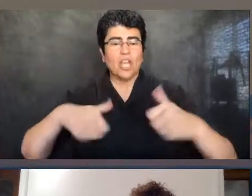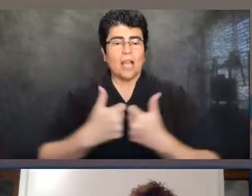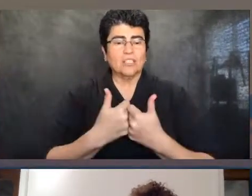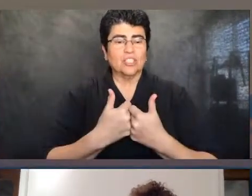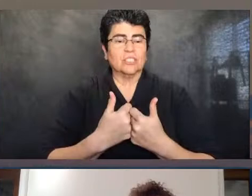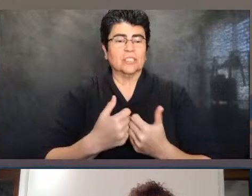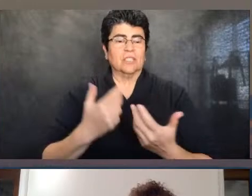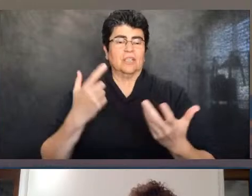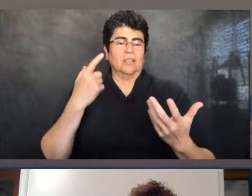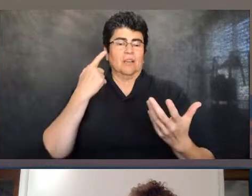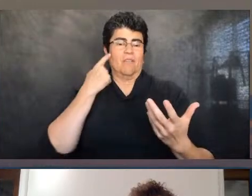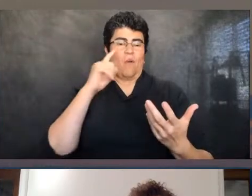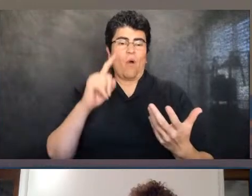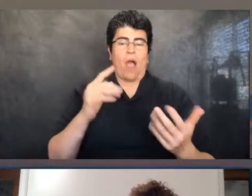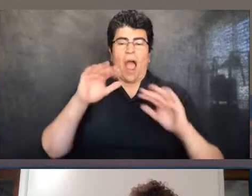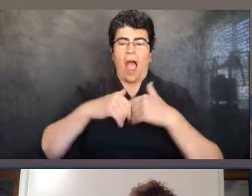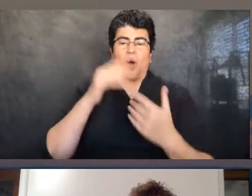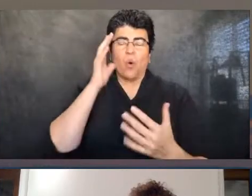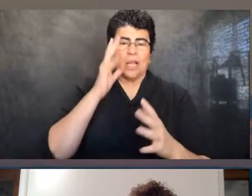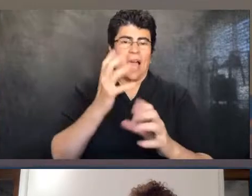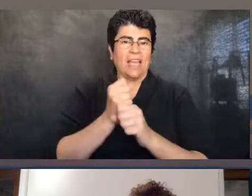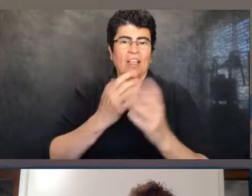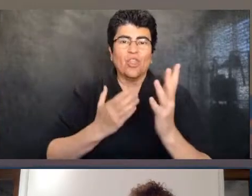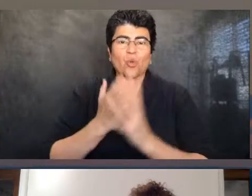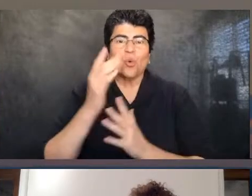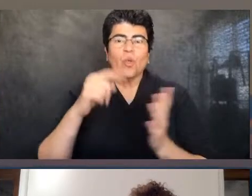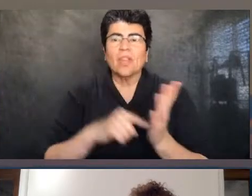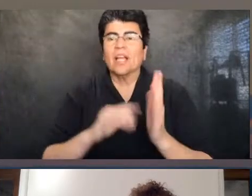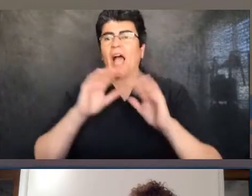and we're like, "How am I gonna get through this?"